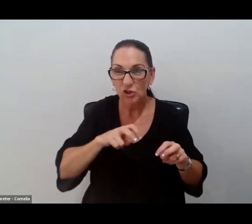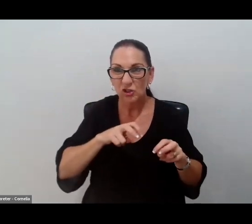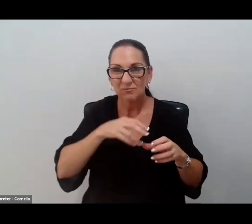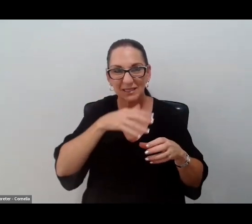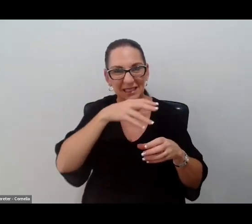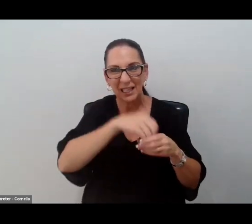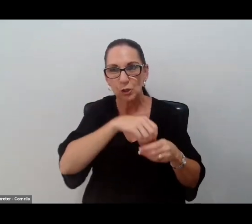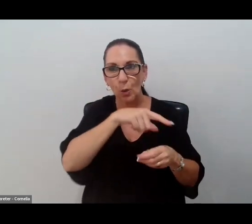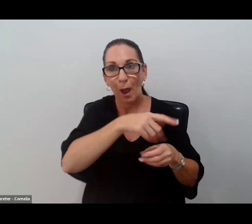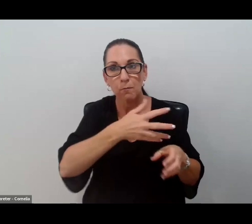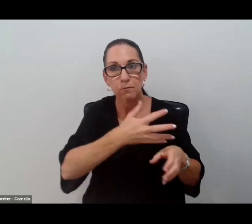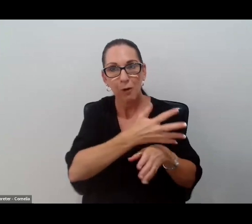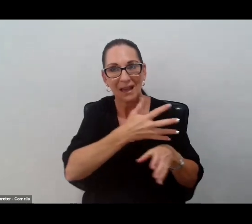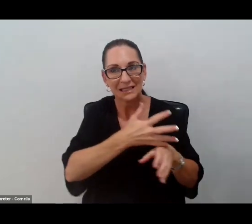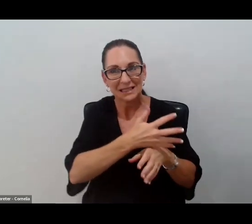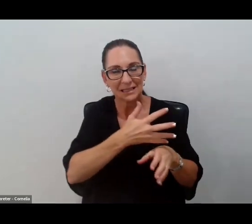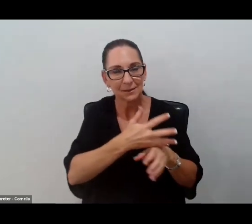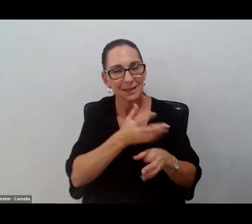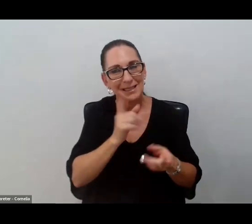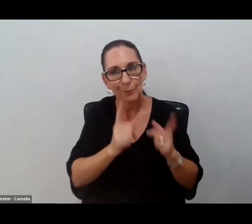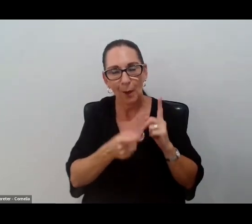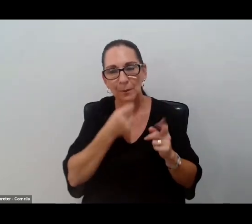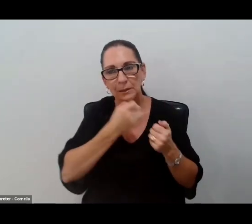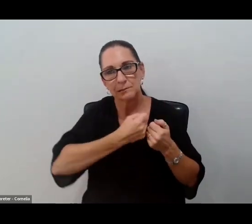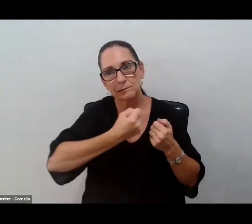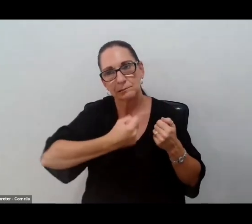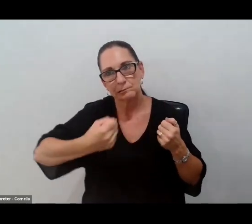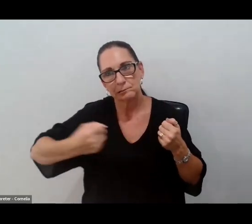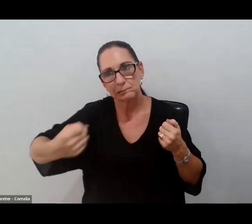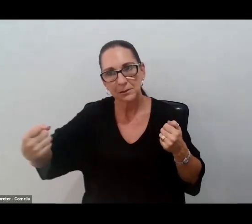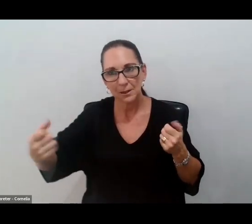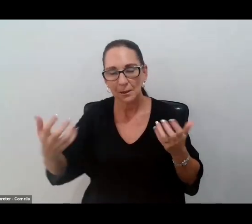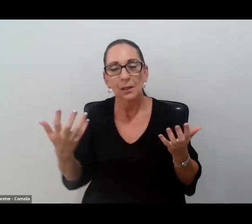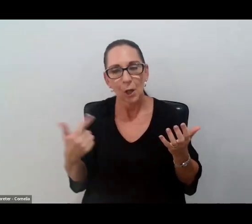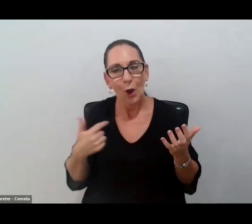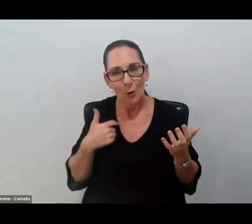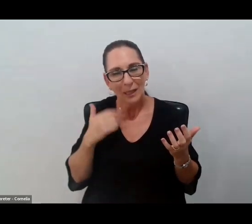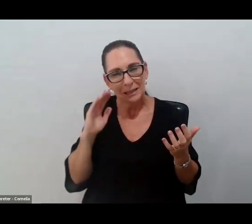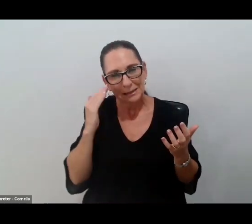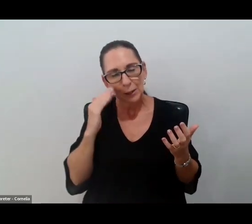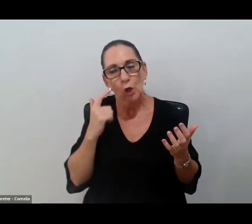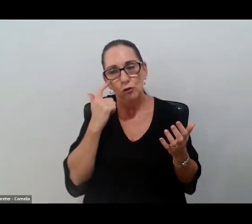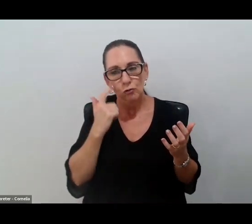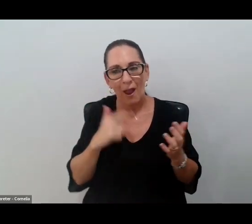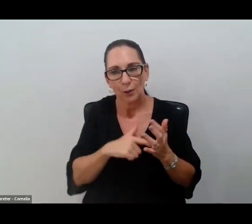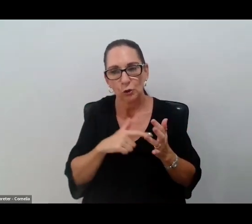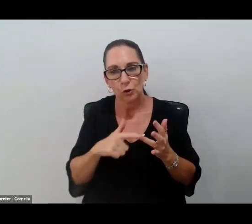takes longer than it should. And our commitment is to try and drive research into practice as